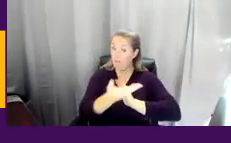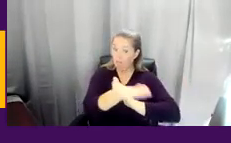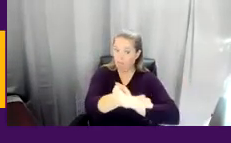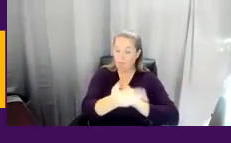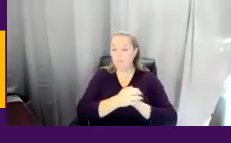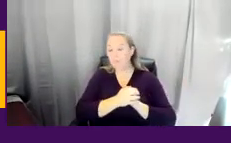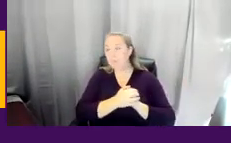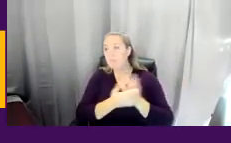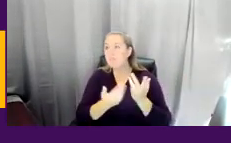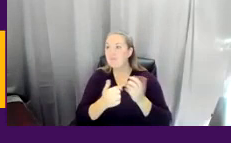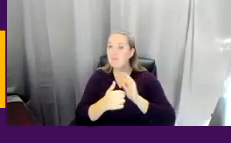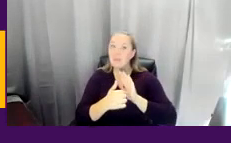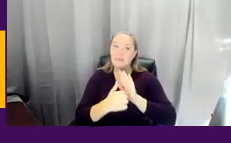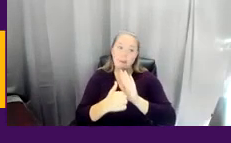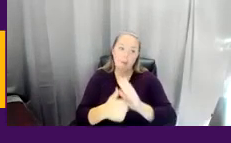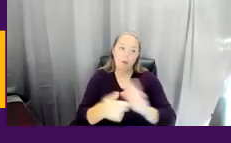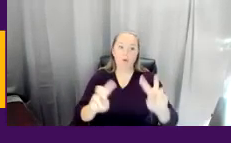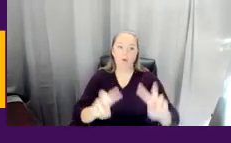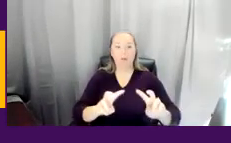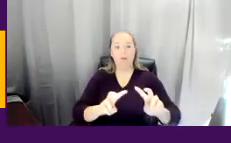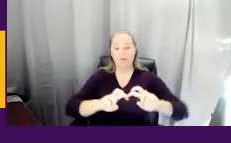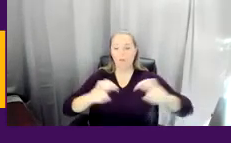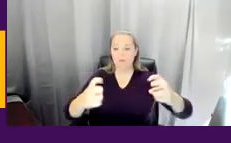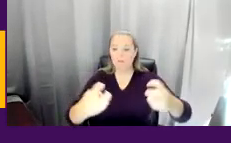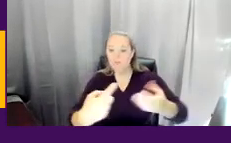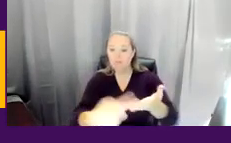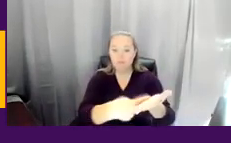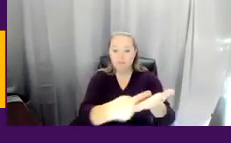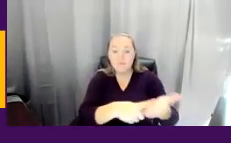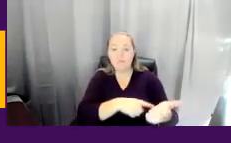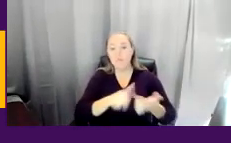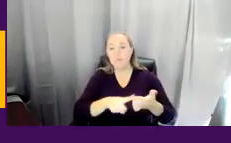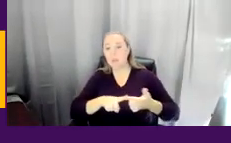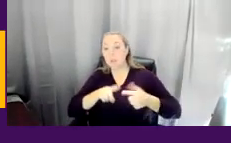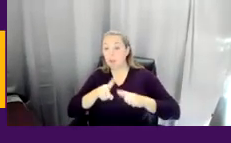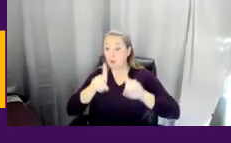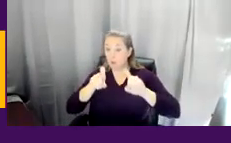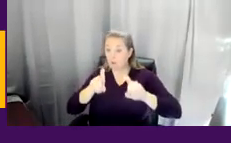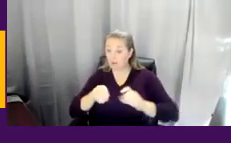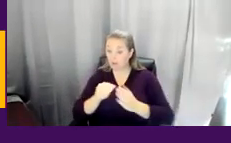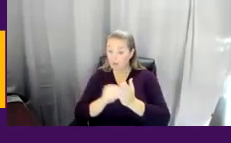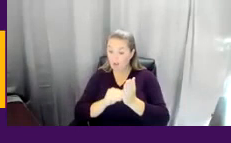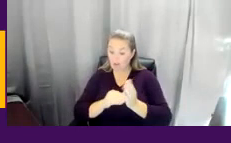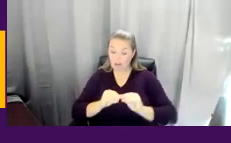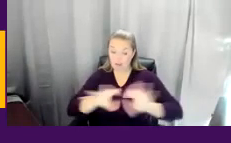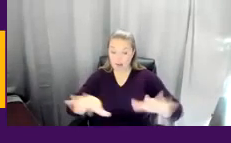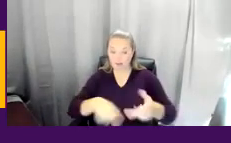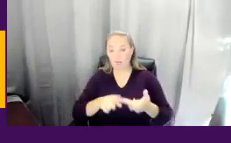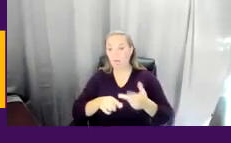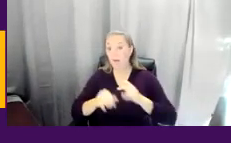MEMBERS. AS I SAID THERE ARE MANY METHODOLOGIES THAT COULD BE CONDUCIVE TO THAT. WE HAVE SOME EXAMPLES LISTED HERE SUCH AS TALKING CIRCLES, ROUNDTABLES, WORKSHOPS,